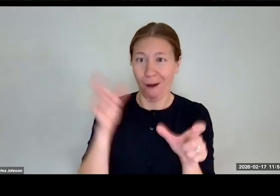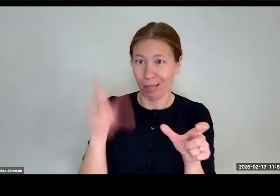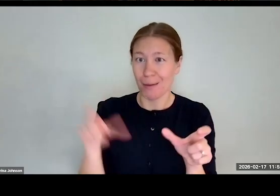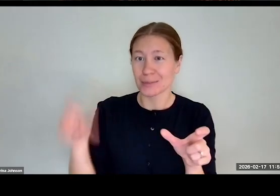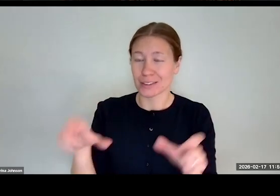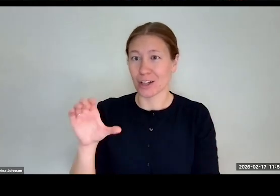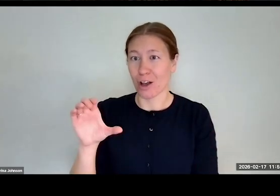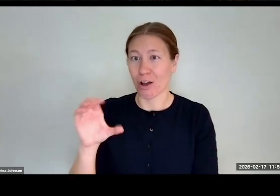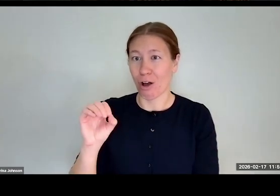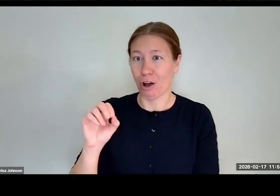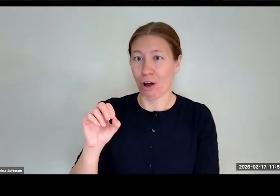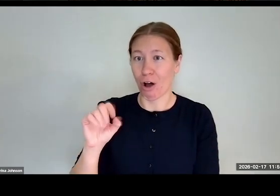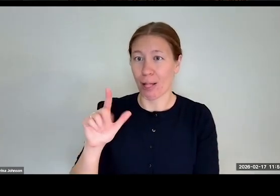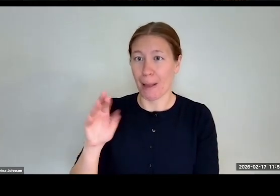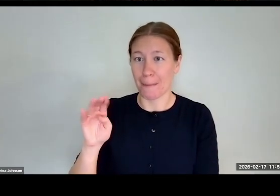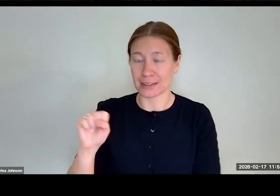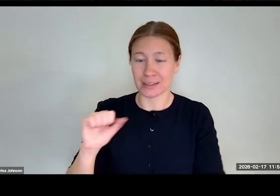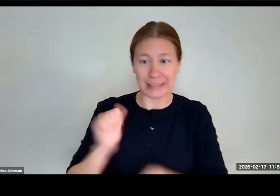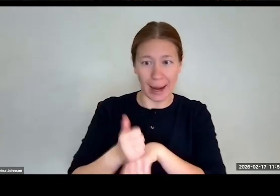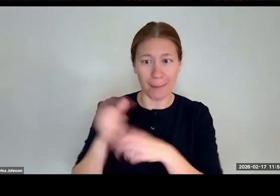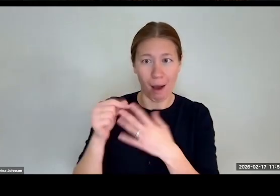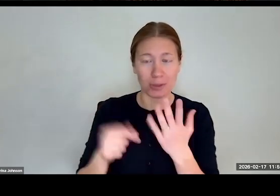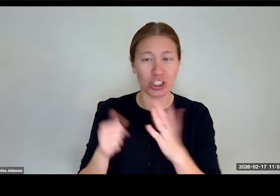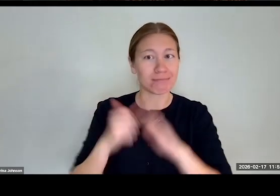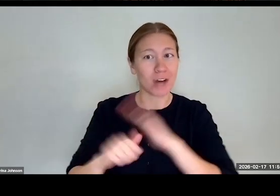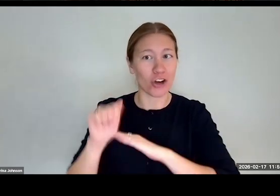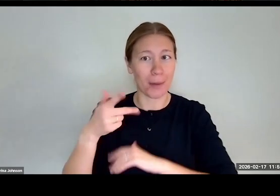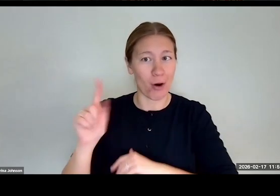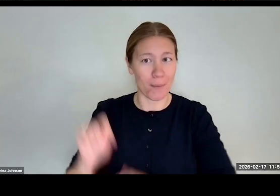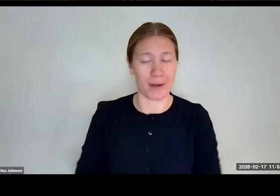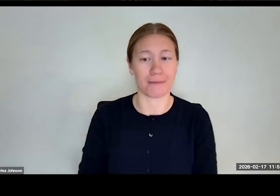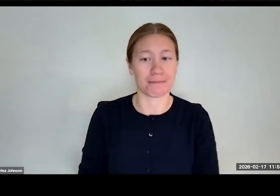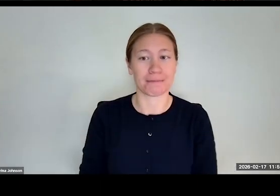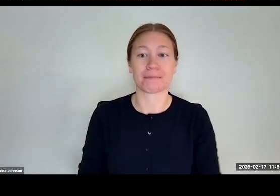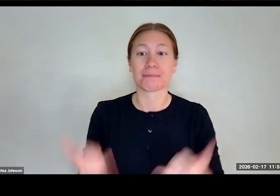or sorry, in in PowerPoint. So I'm going to select my text box